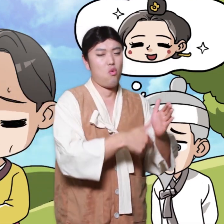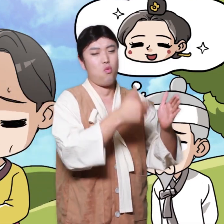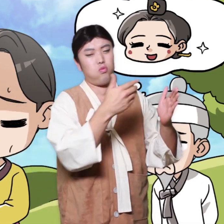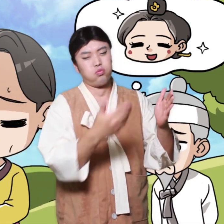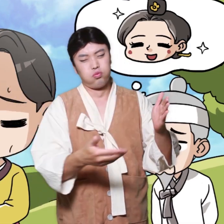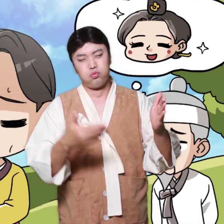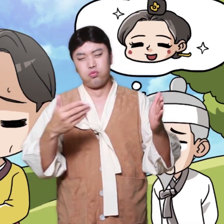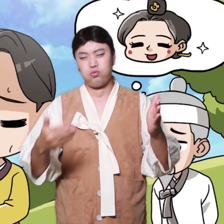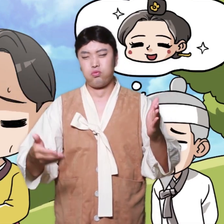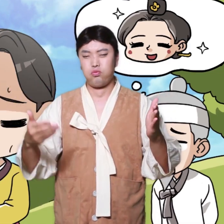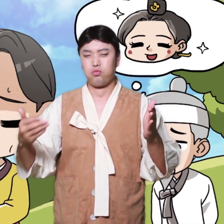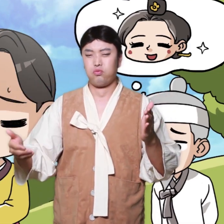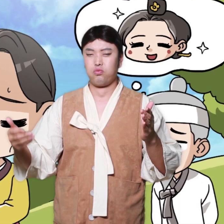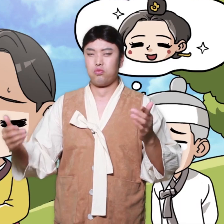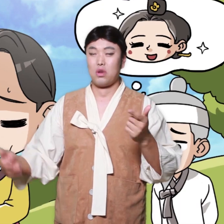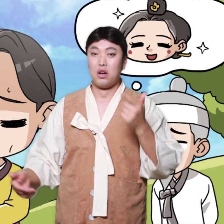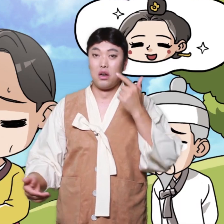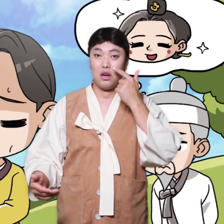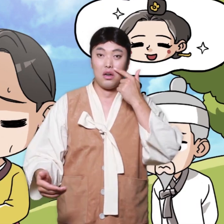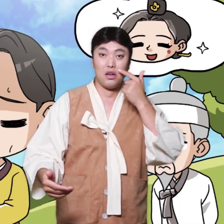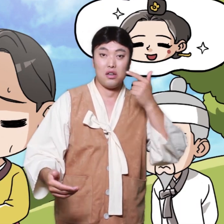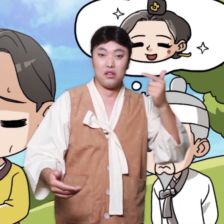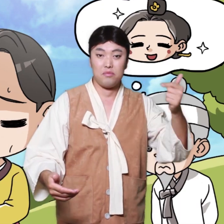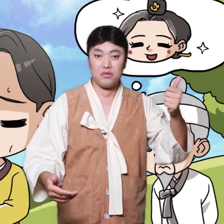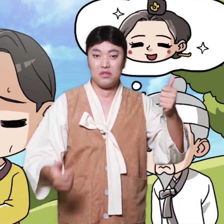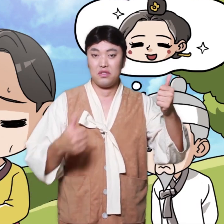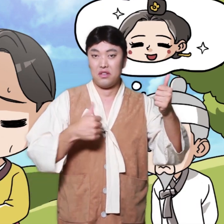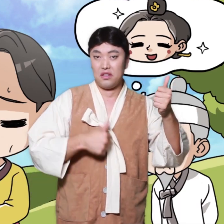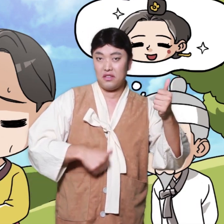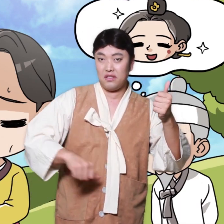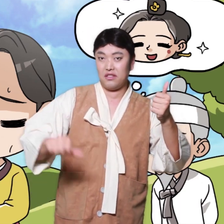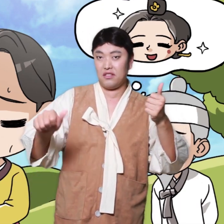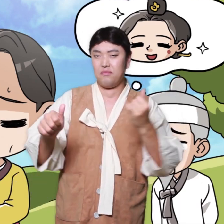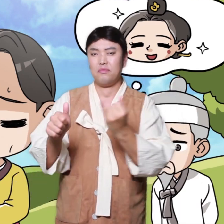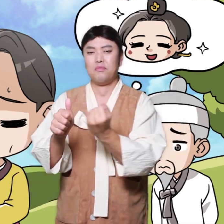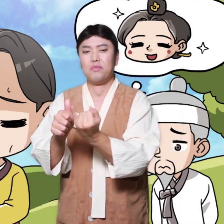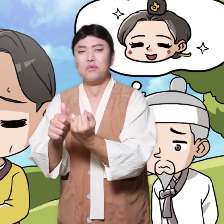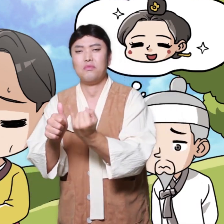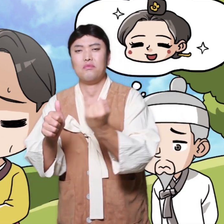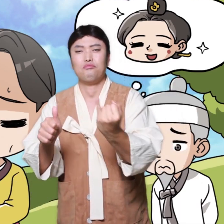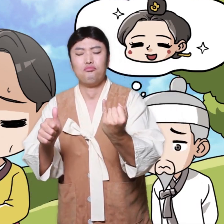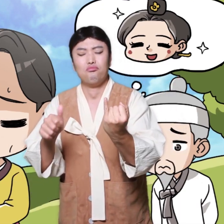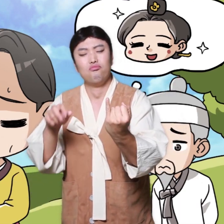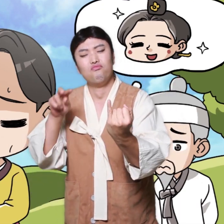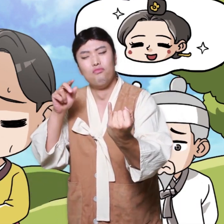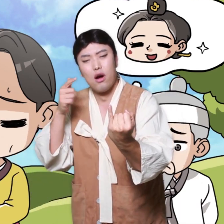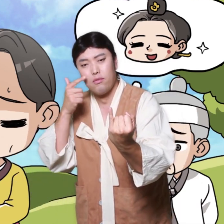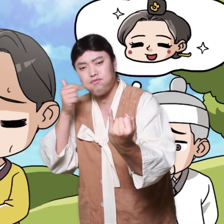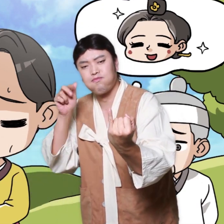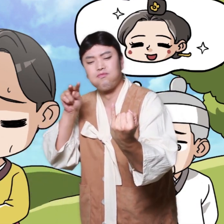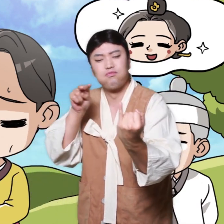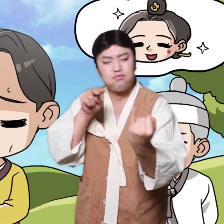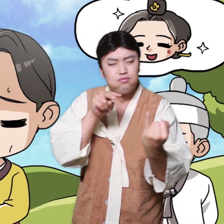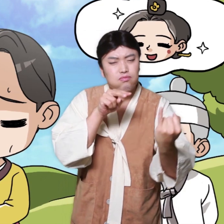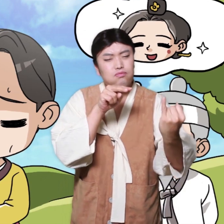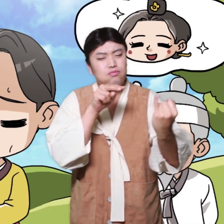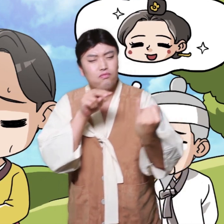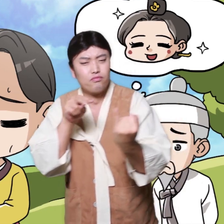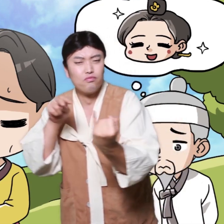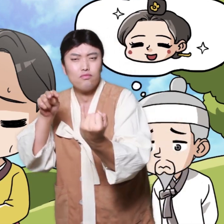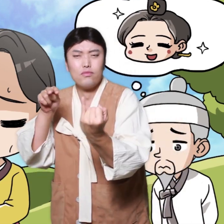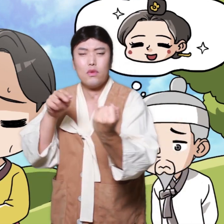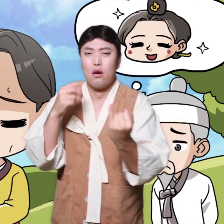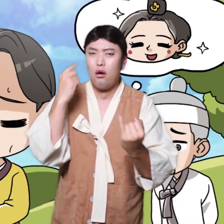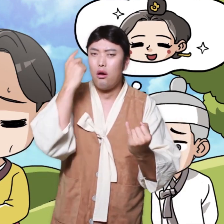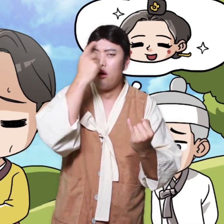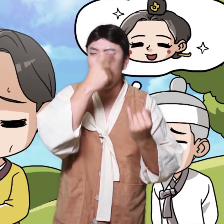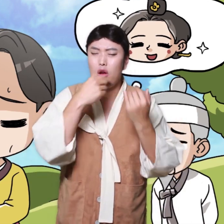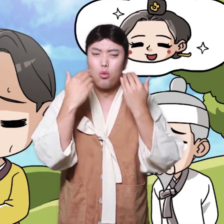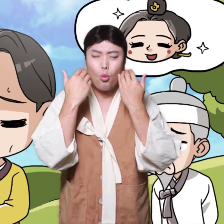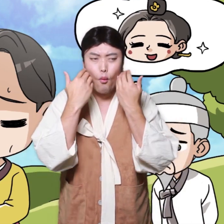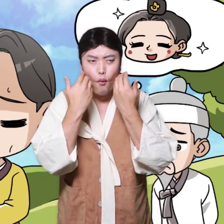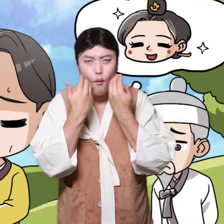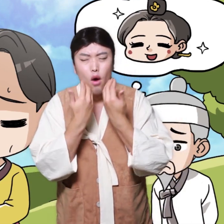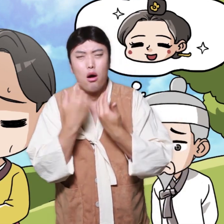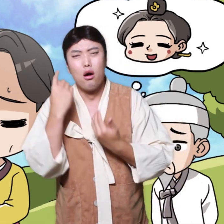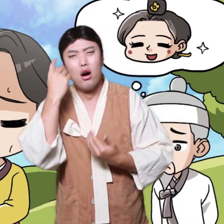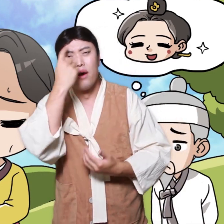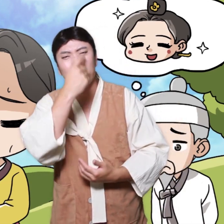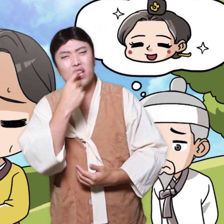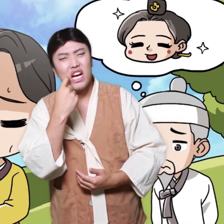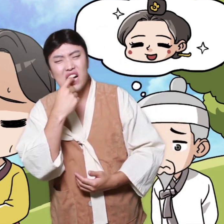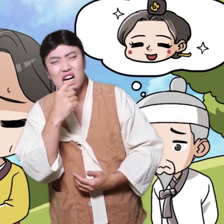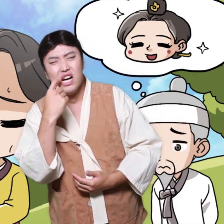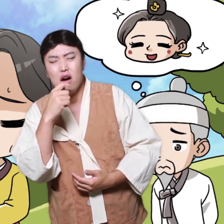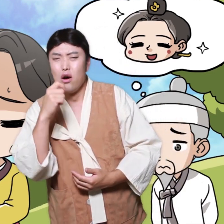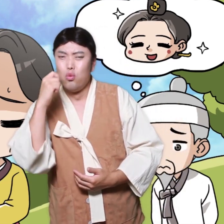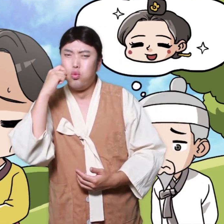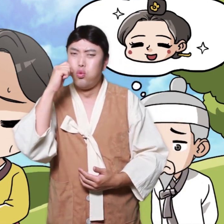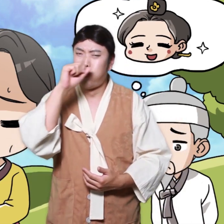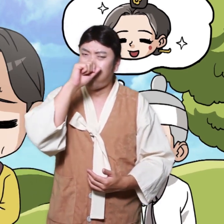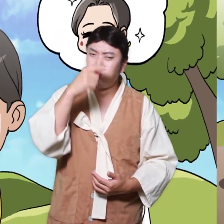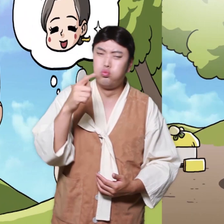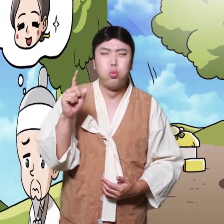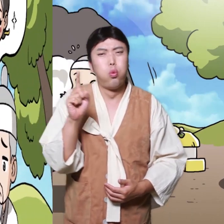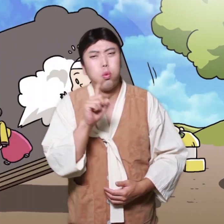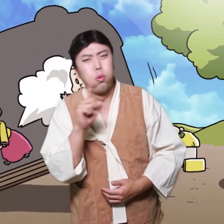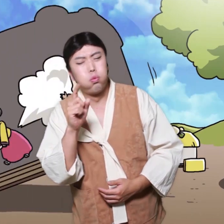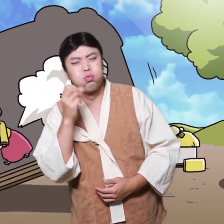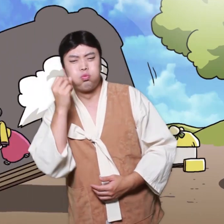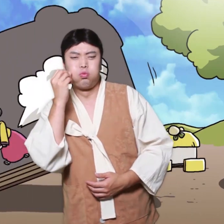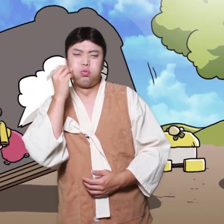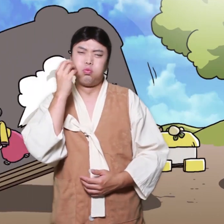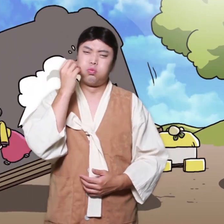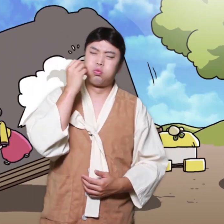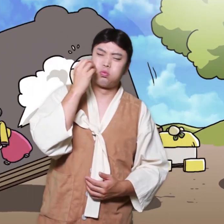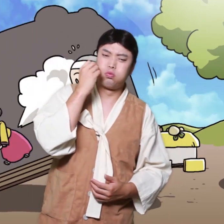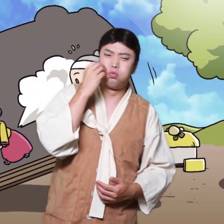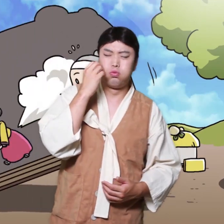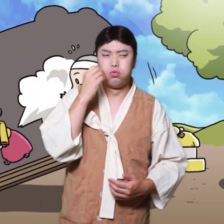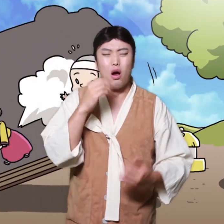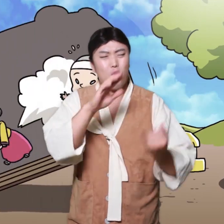As time goes by, my father looks at his daughter-in-law one day, and her face is turning yellow.